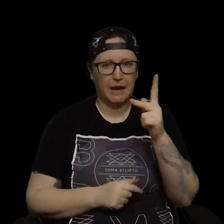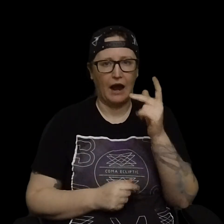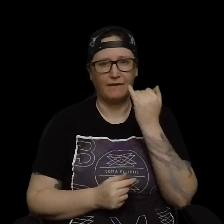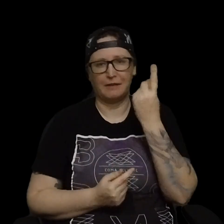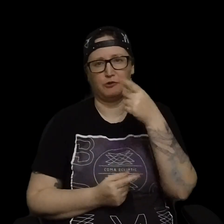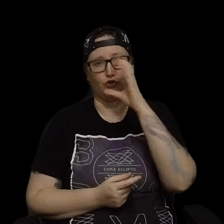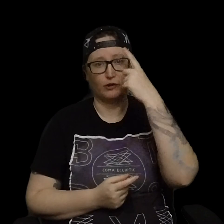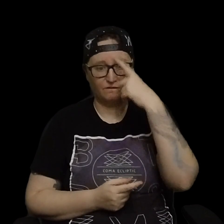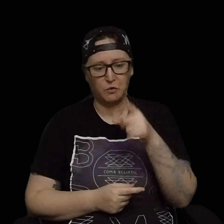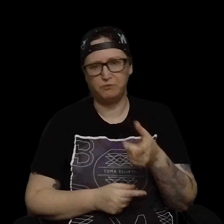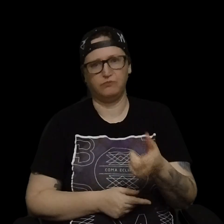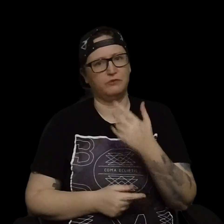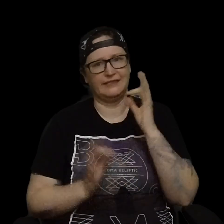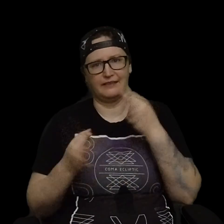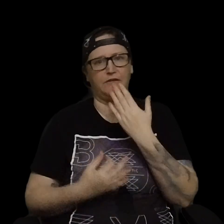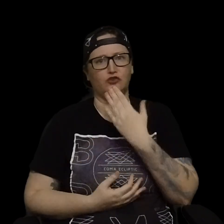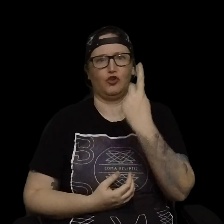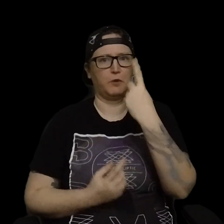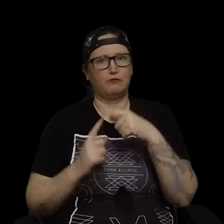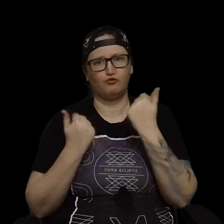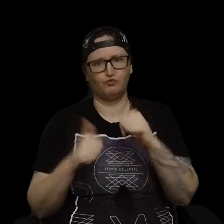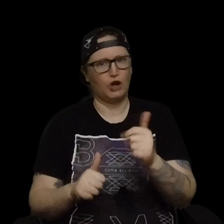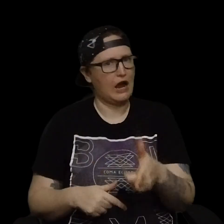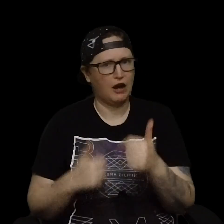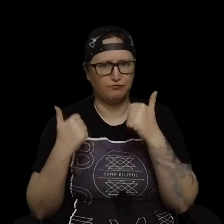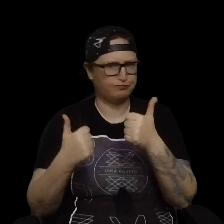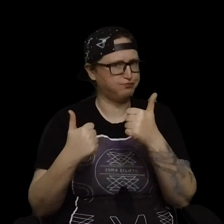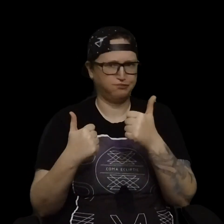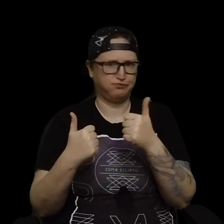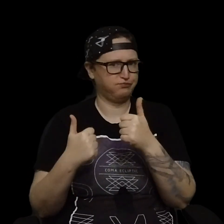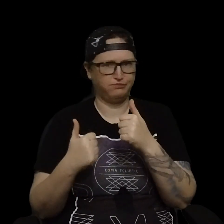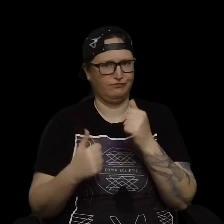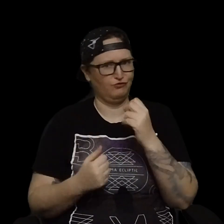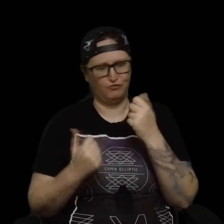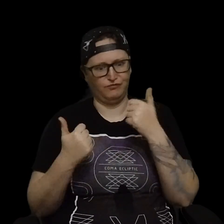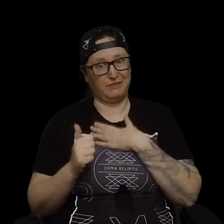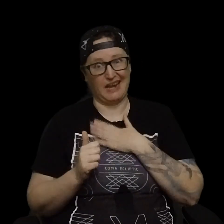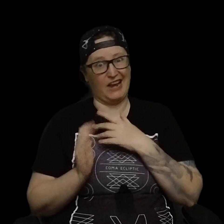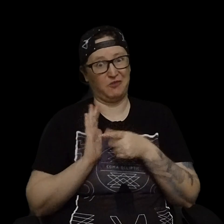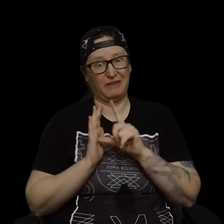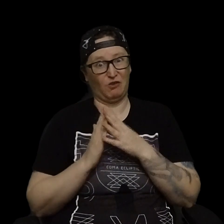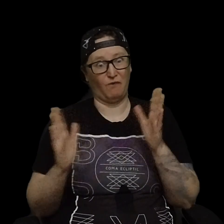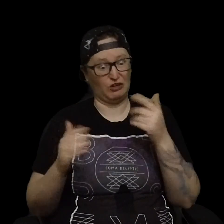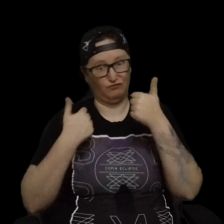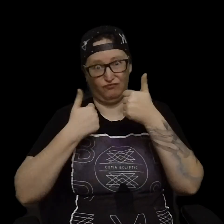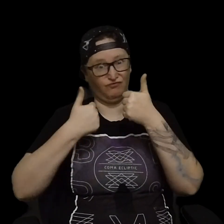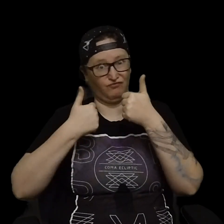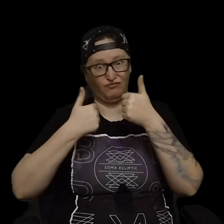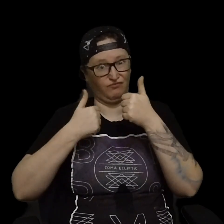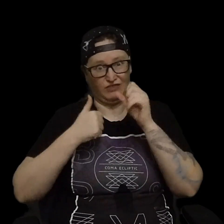game you know cyberpunk then this is definitely for you give it a try love it so my review overall